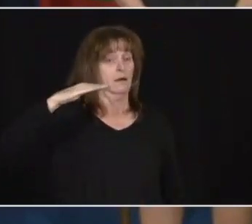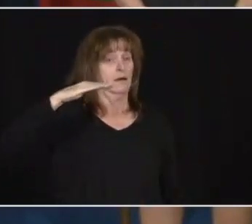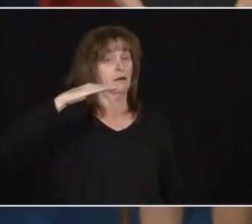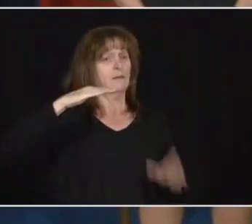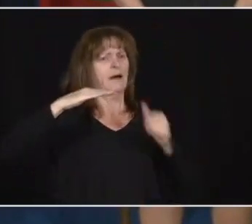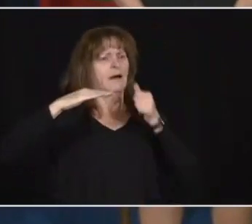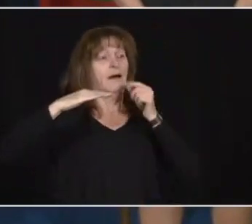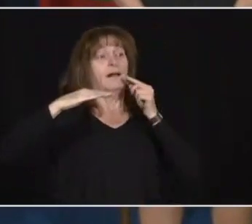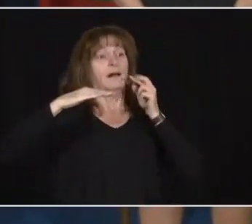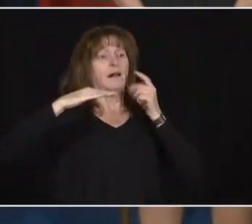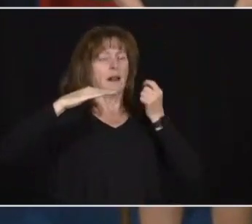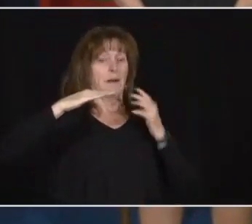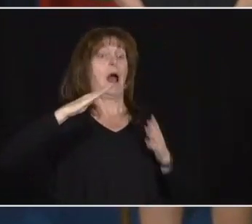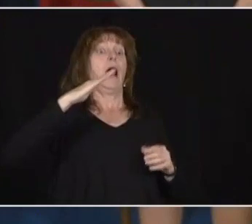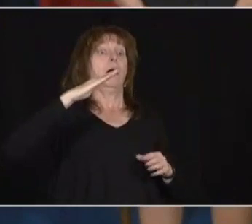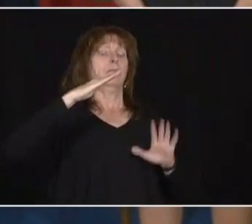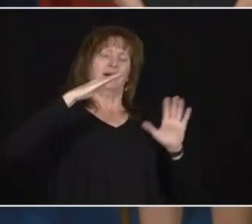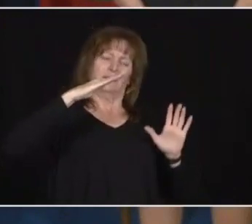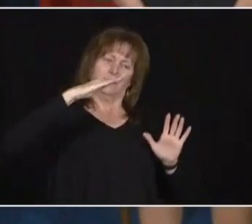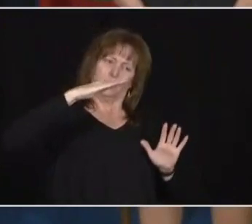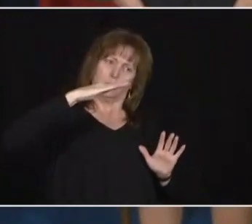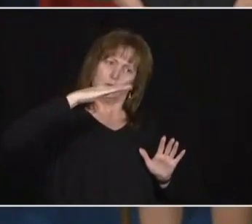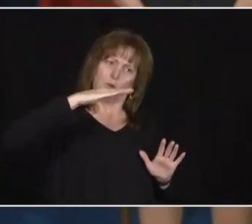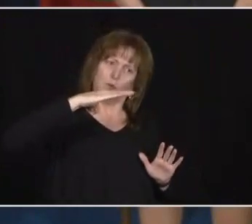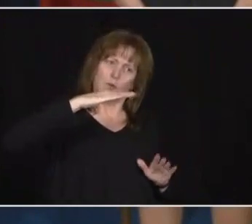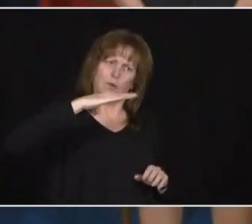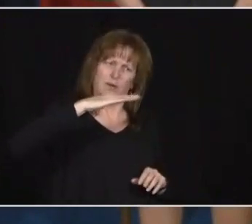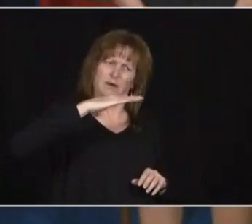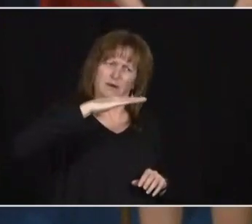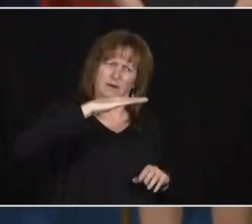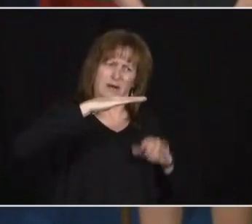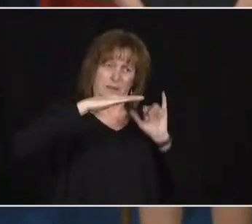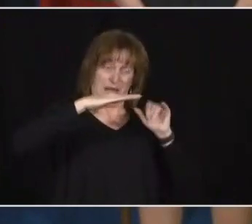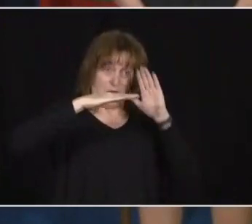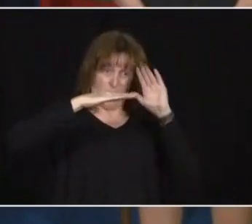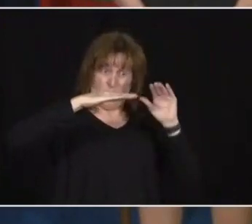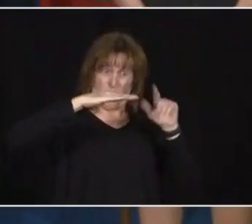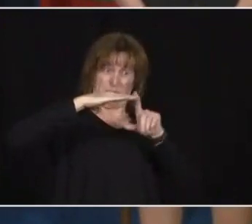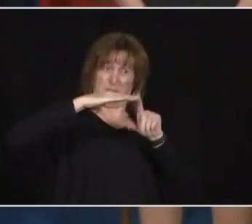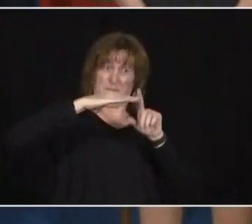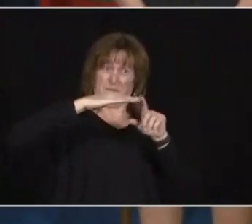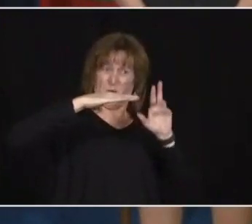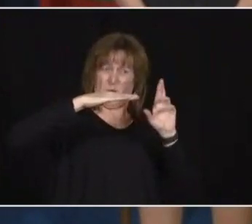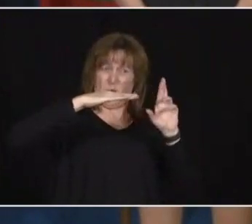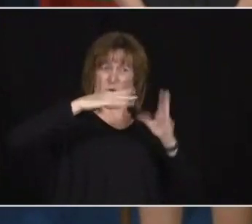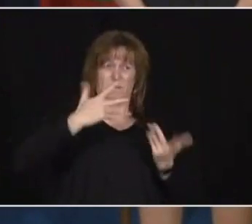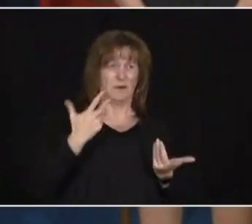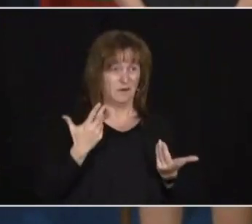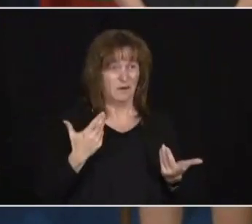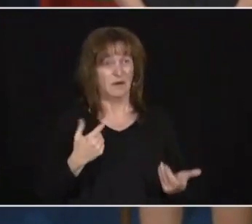ago, we're seeing the trend go down. So there is hope and we're going to give people hope.